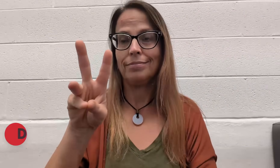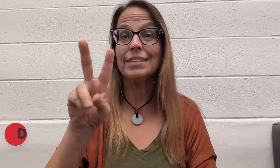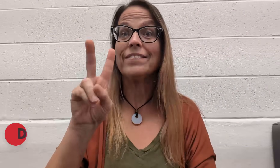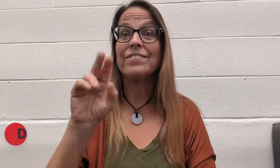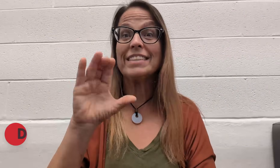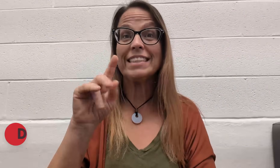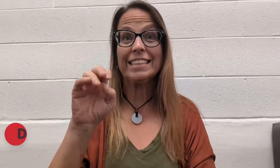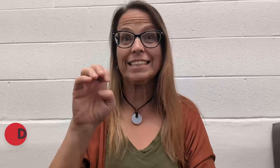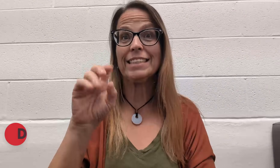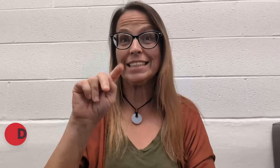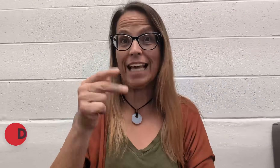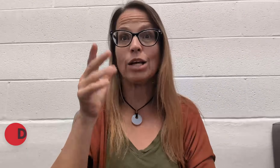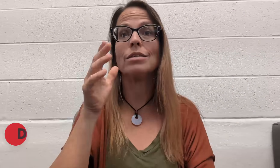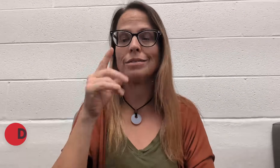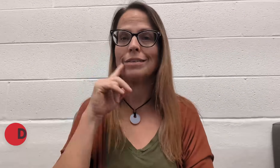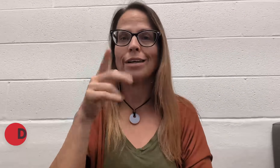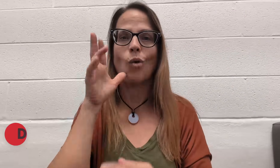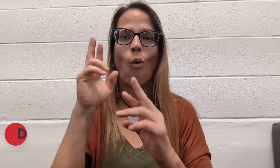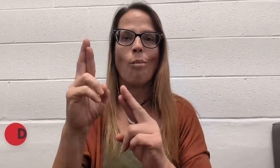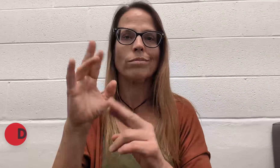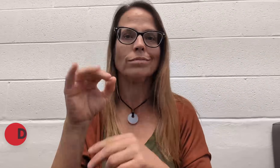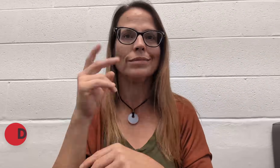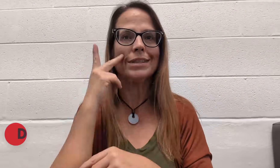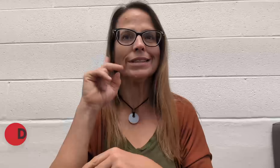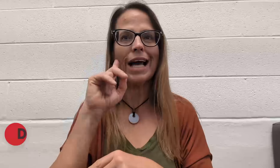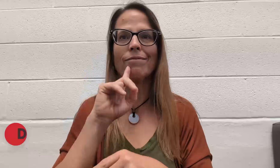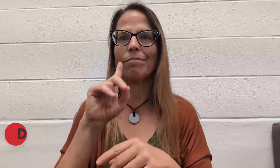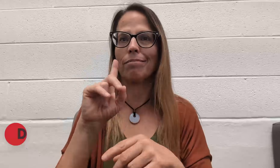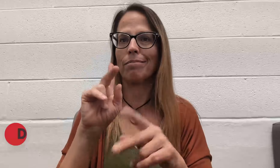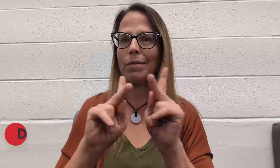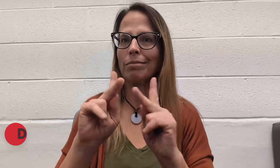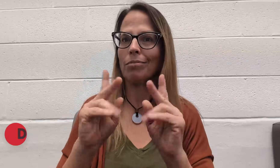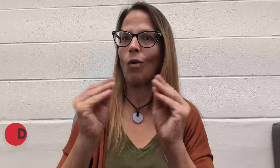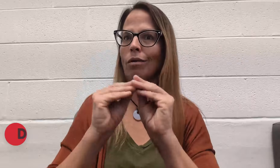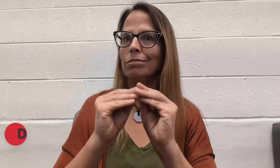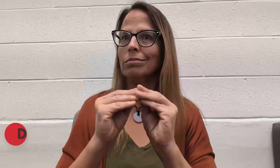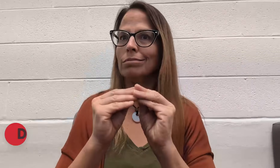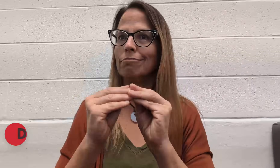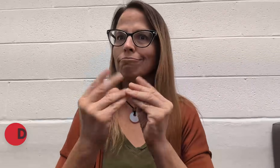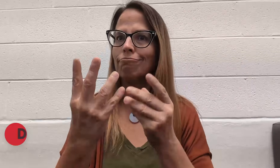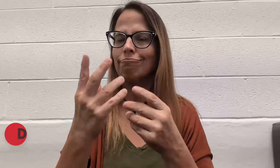Vicente Teng says he hopes to see more Deaf people explore